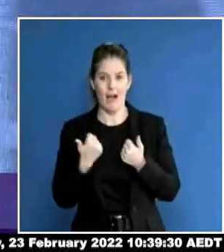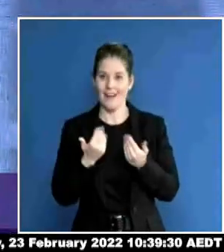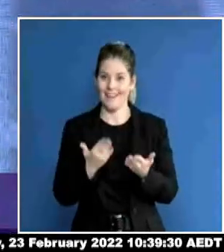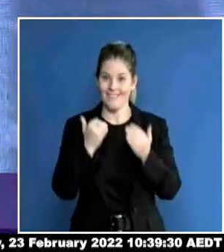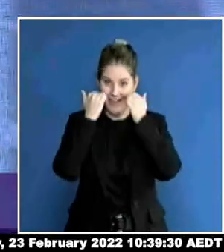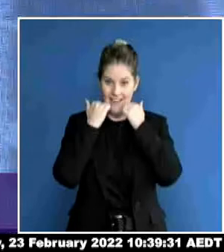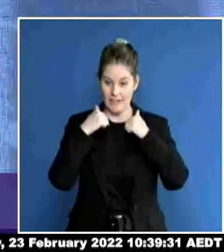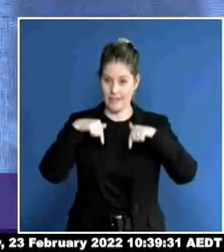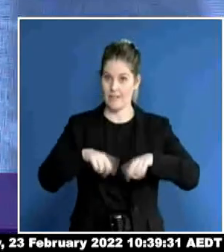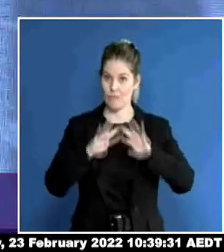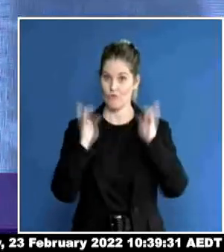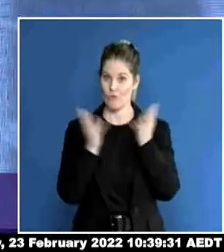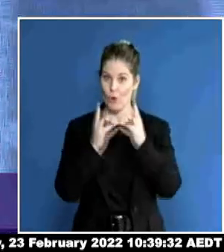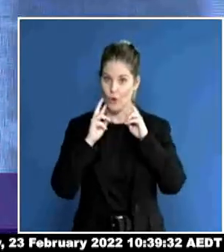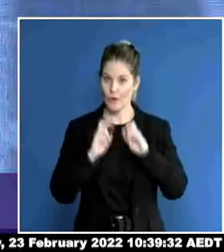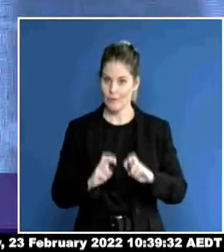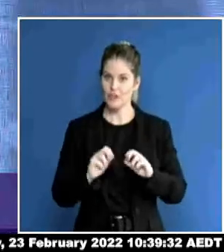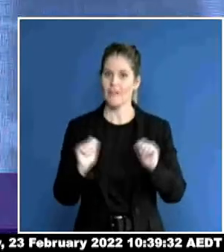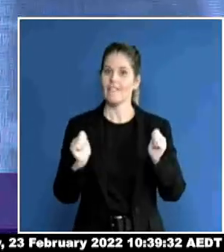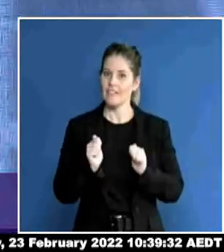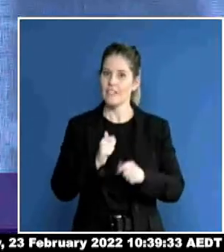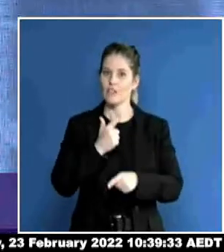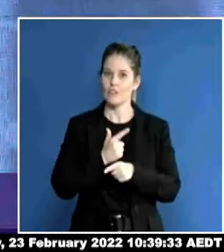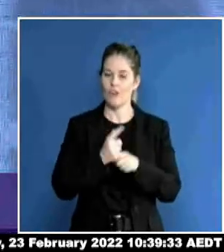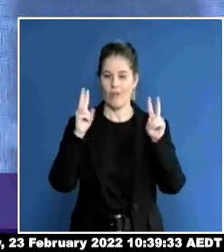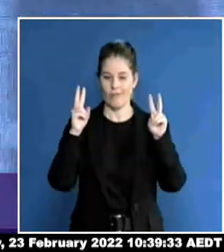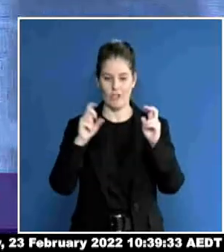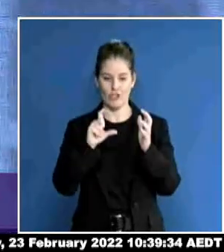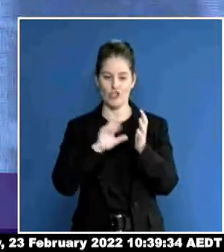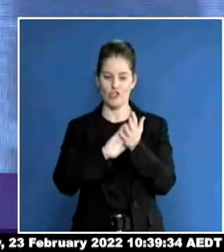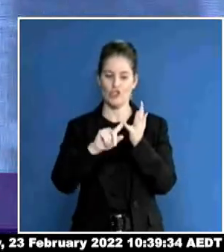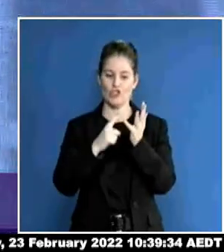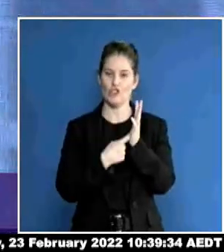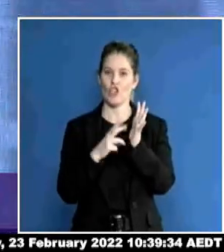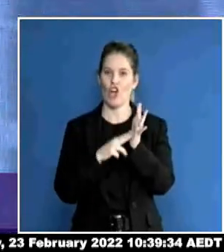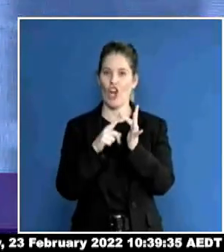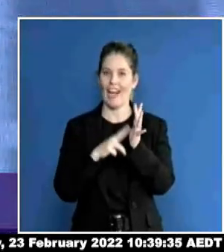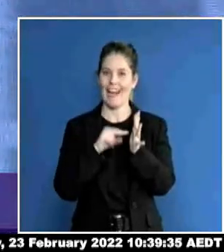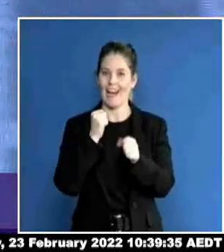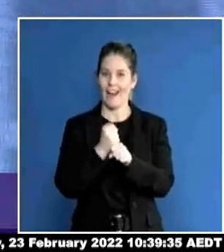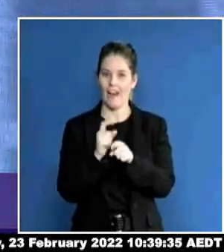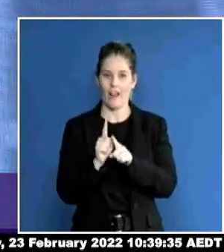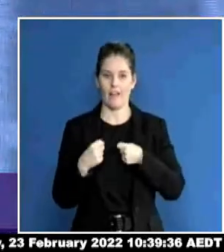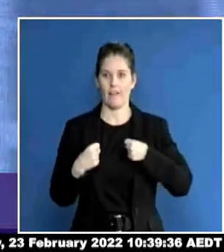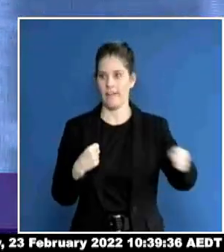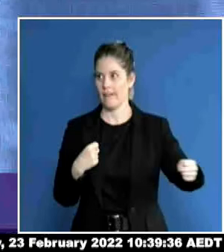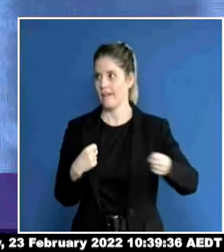churning, creaming, and parking associated with the marketised outcome-based service